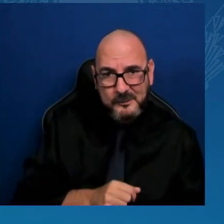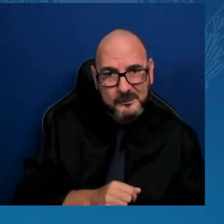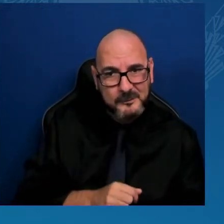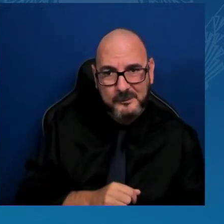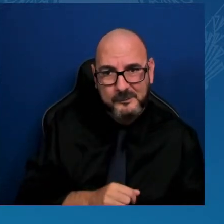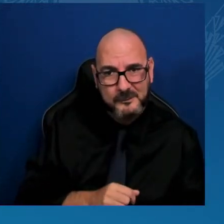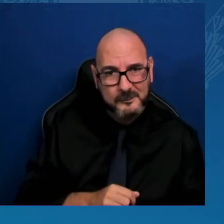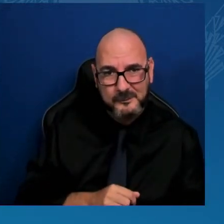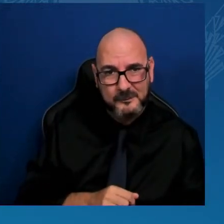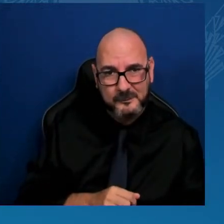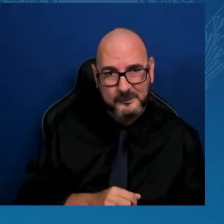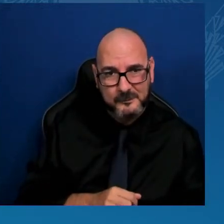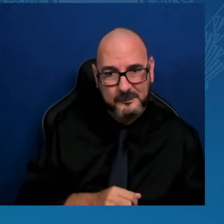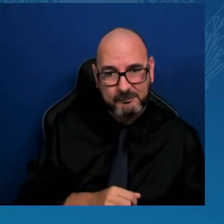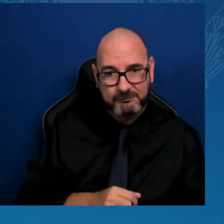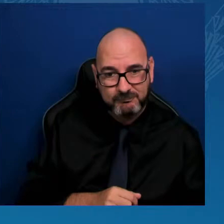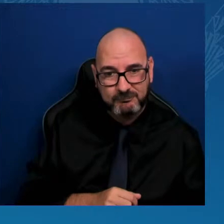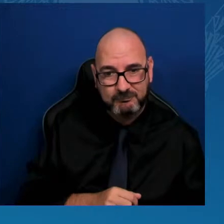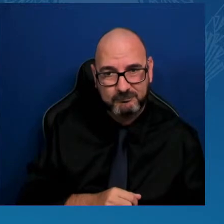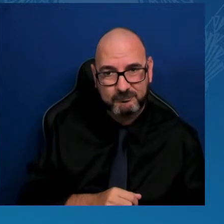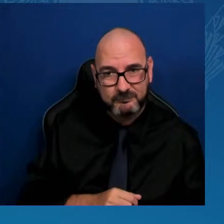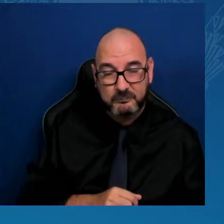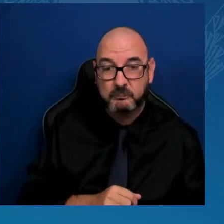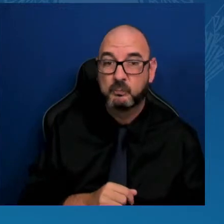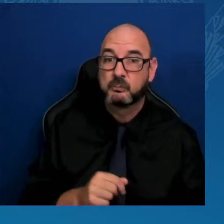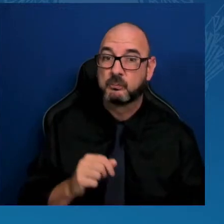And so, in this moment, let us remember: